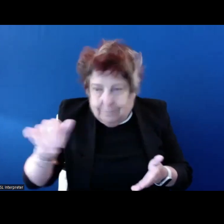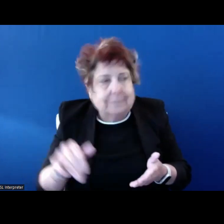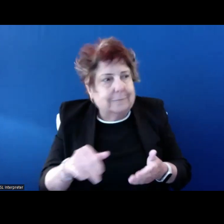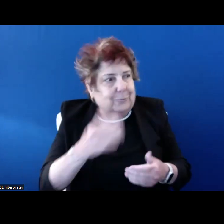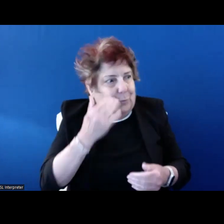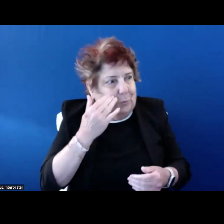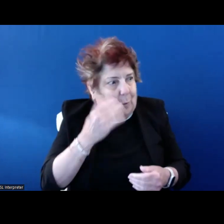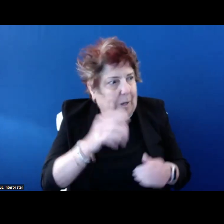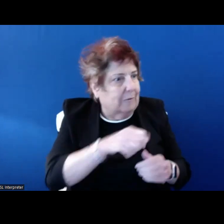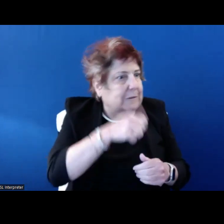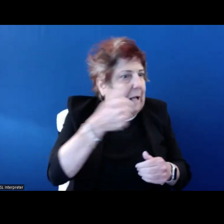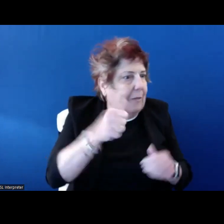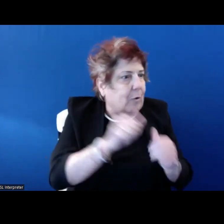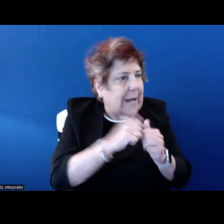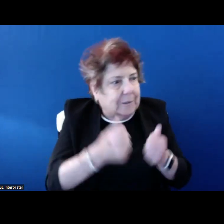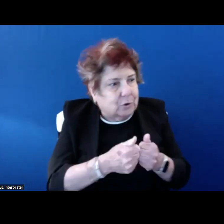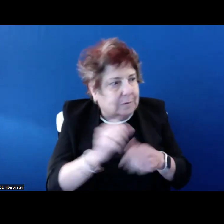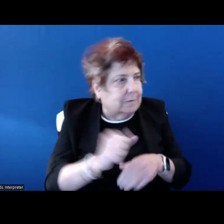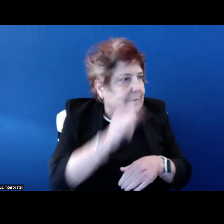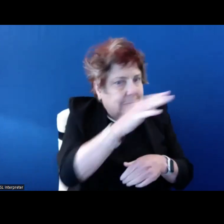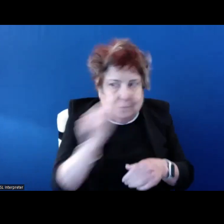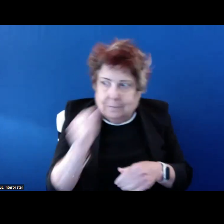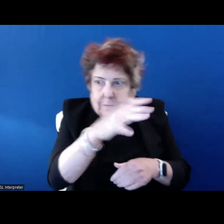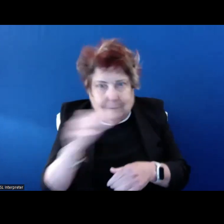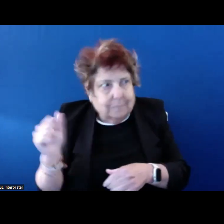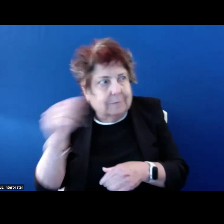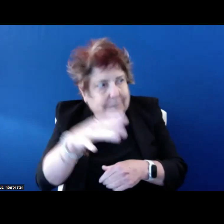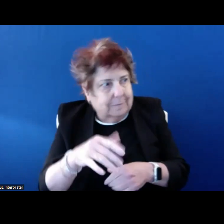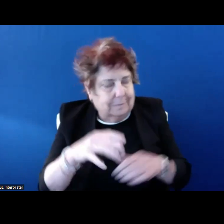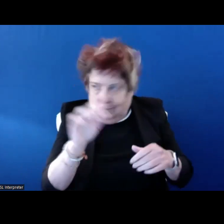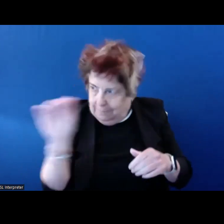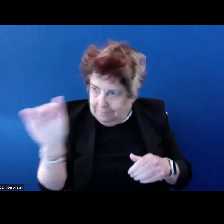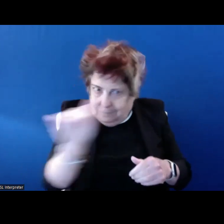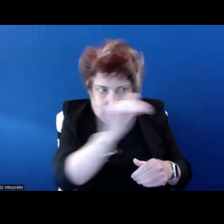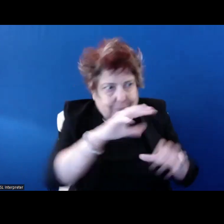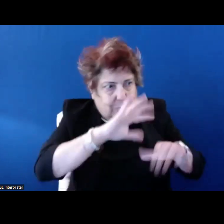multiple organizations and agencies who are interested in submitting that application.